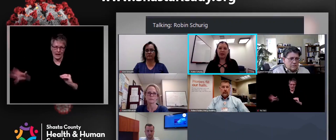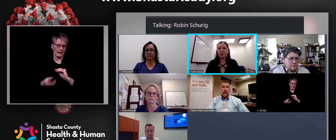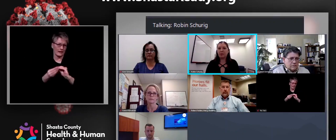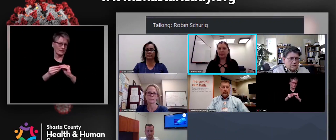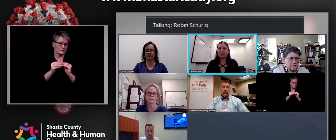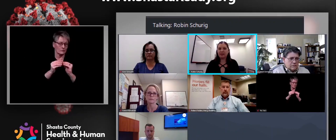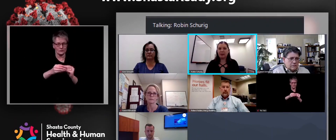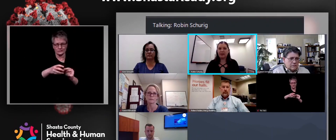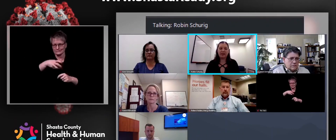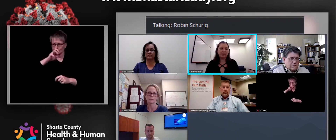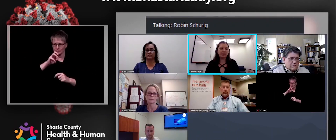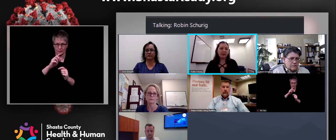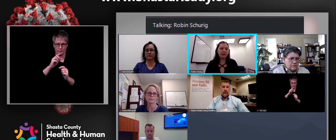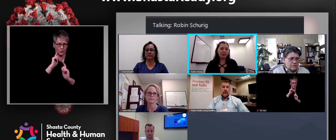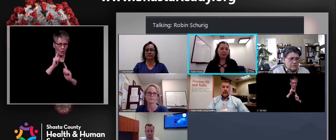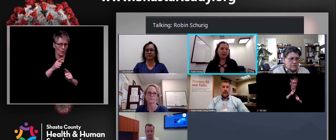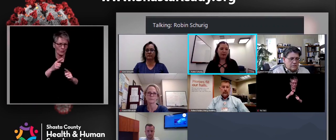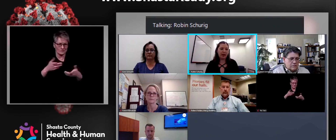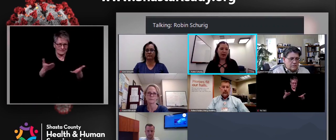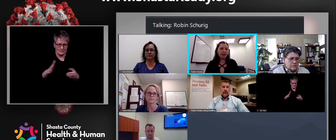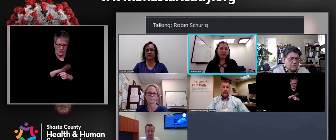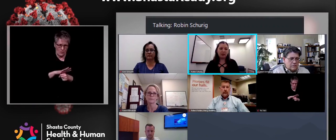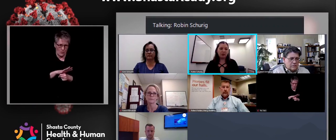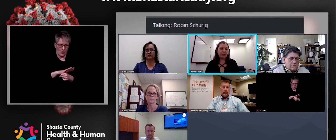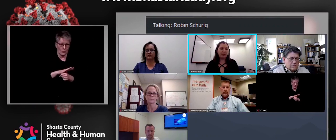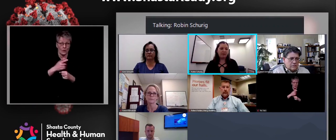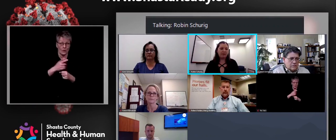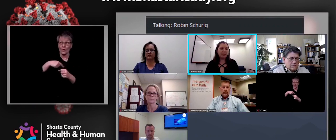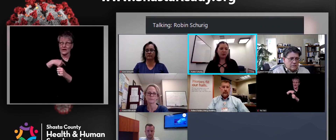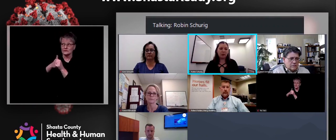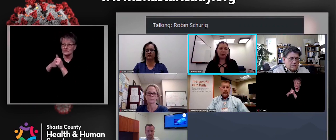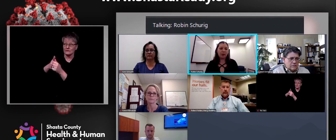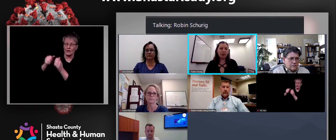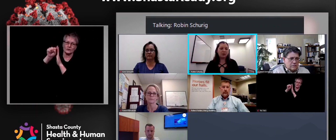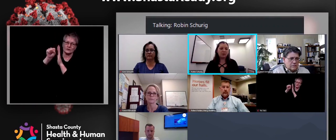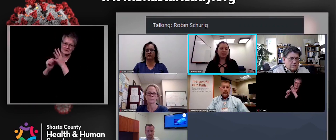at the local level than what is in place at the state level. We have not issued any fines